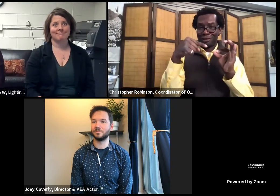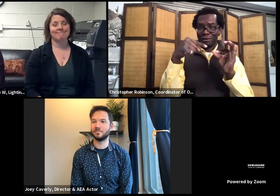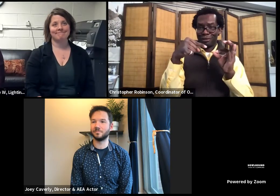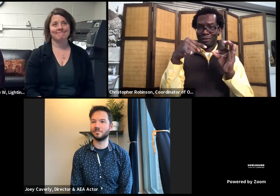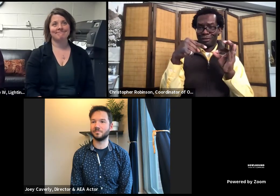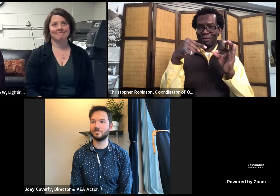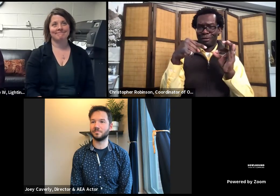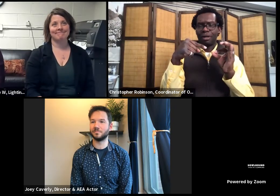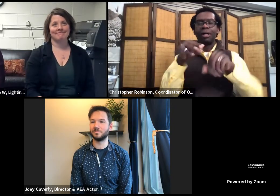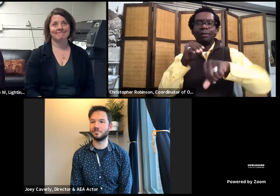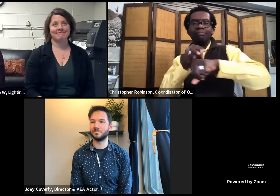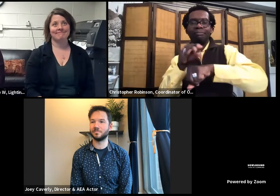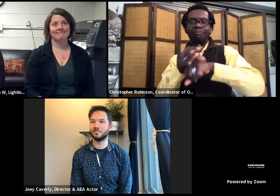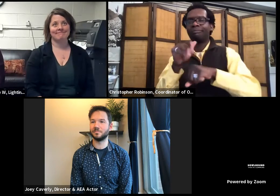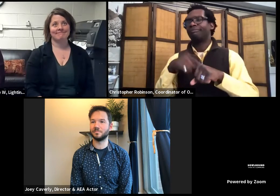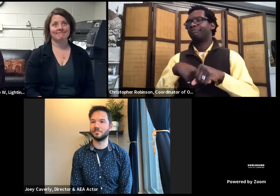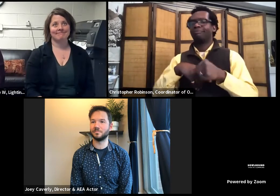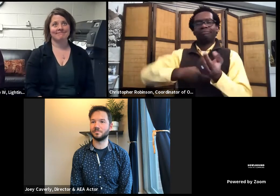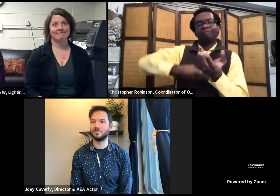to provide an interpreter for counseling